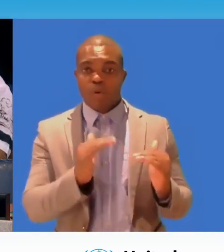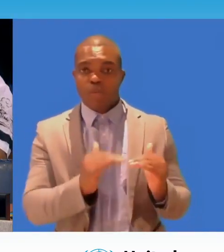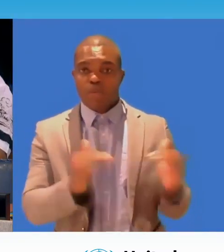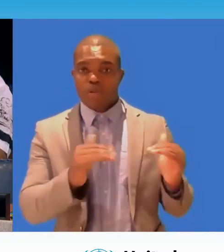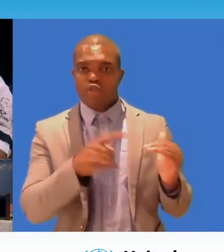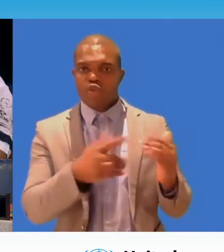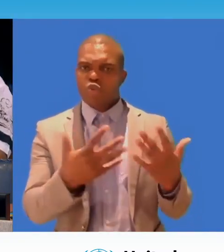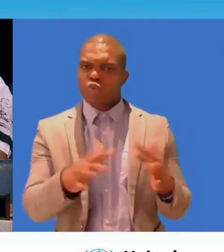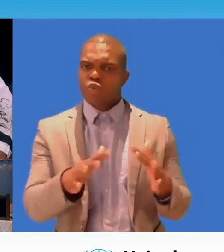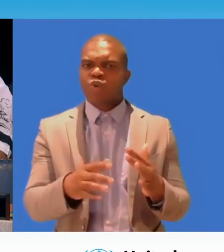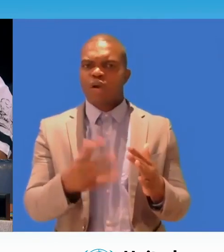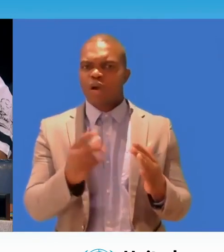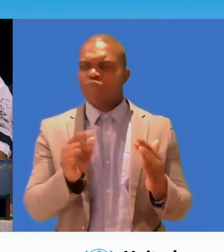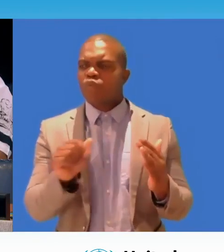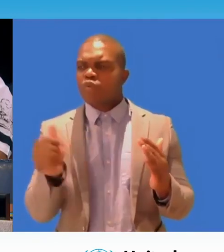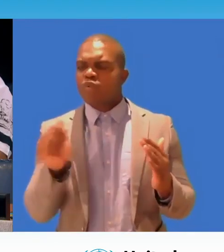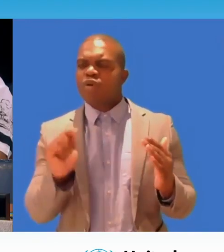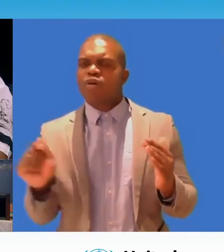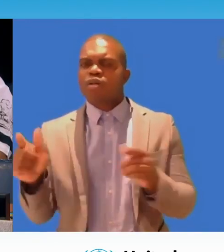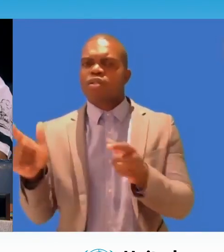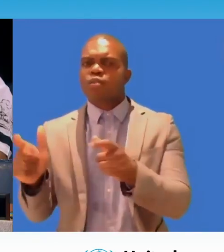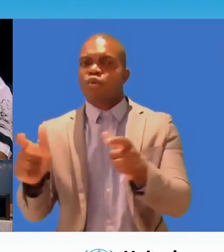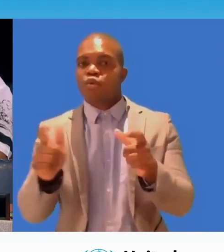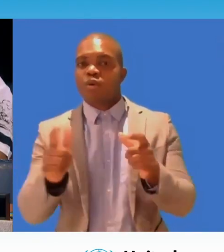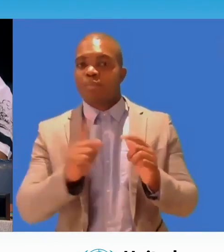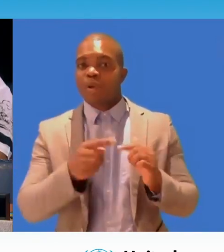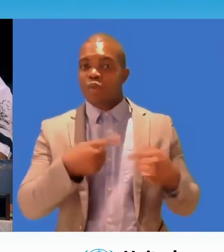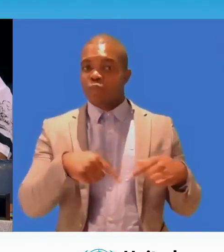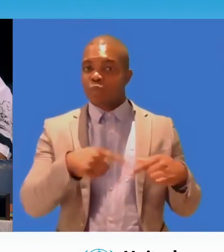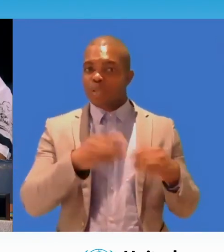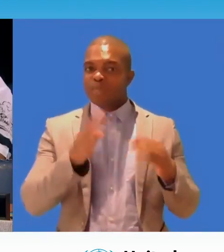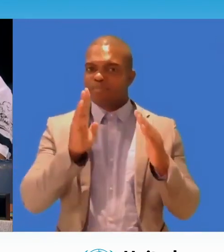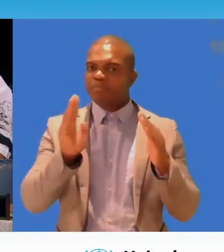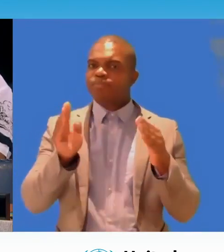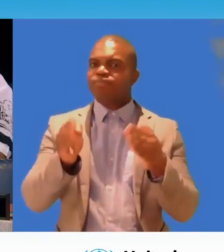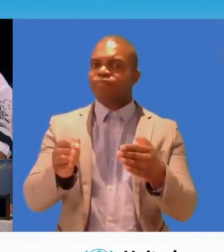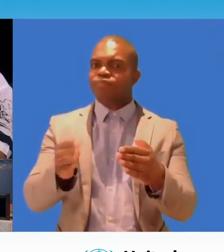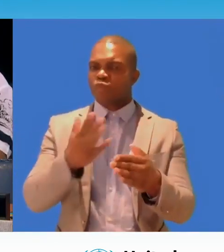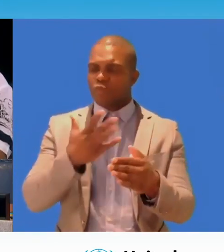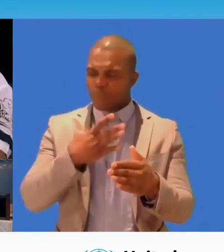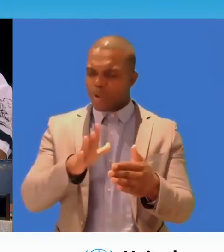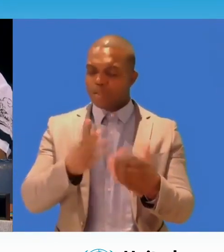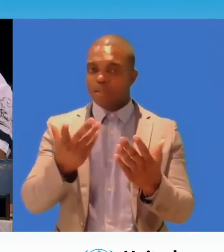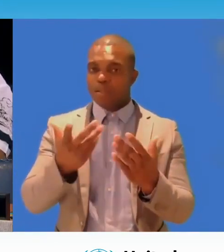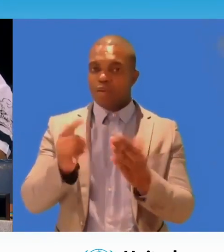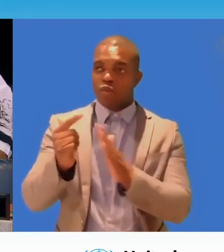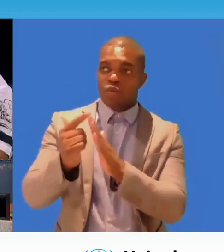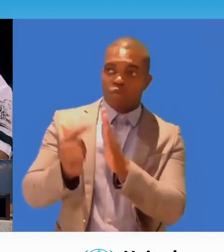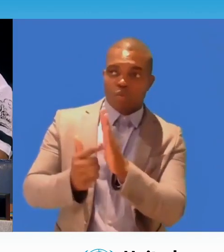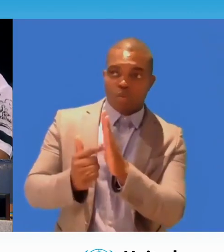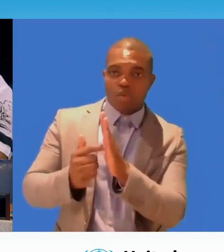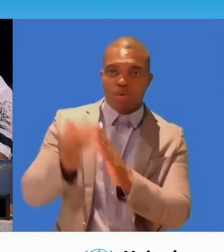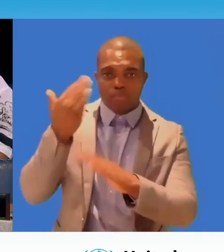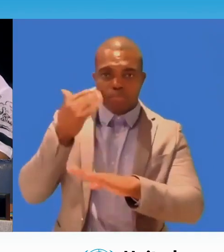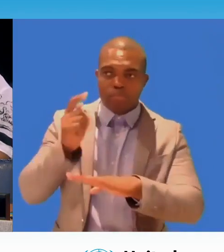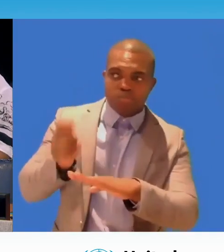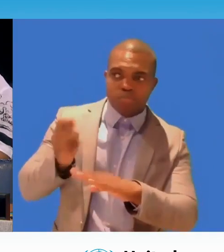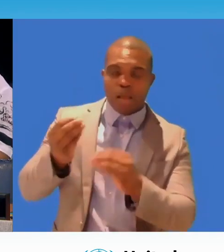of States parties we are calling on all states parties to support independent legal advocacy